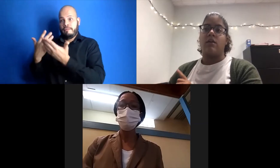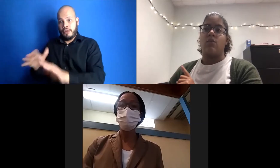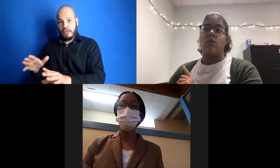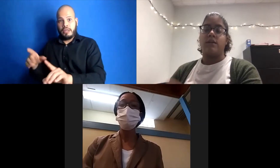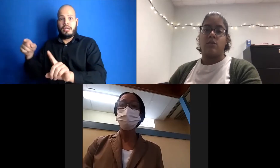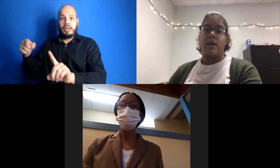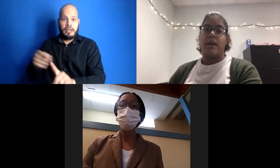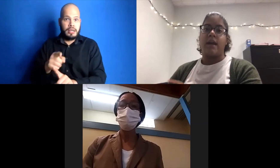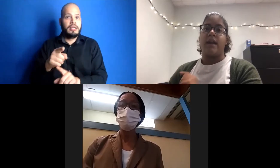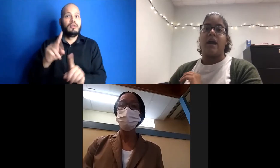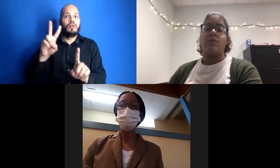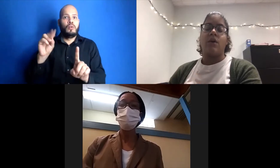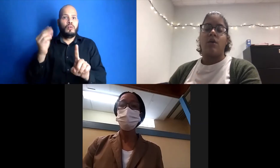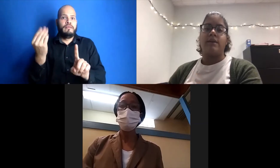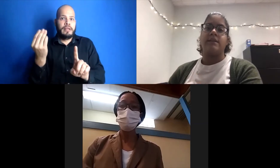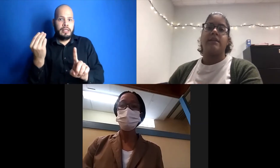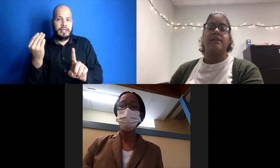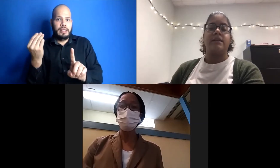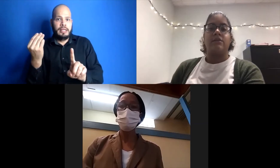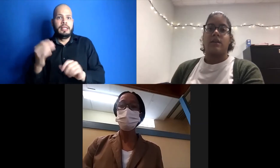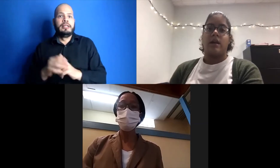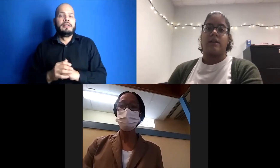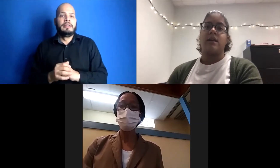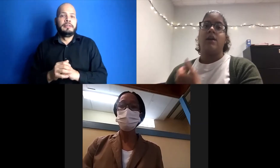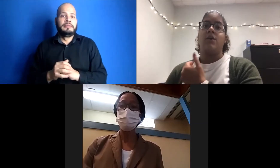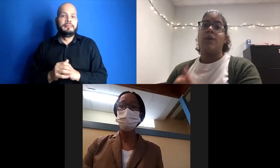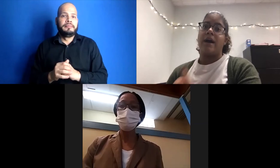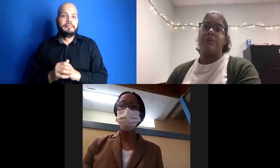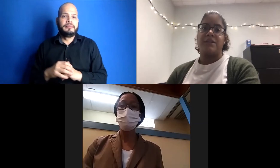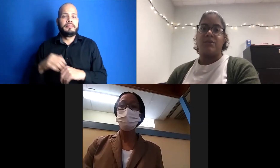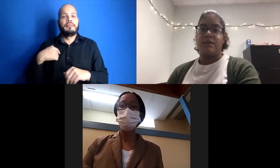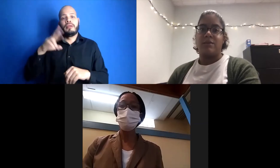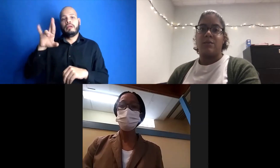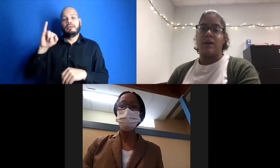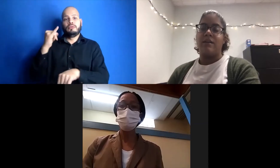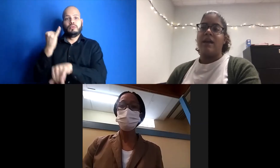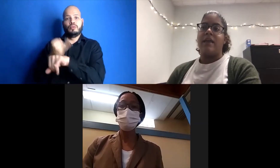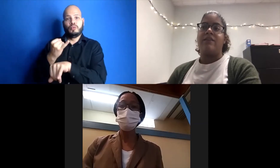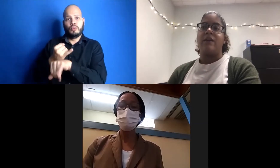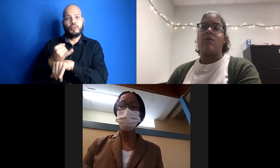once a week and I would always see the senior class who I went to preschool with and they were